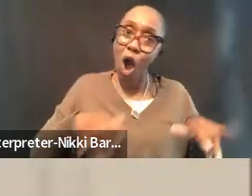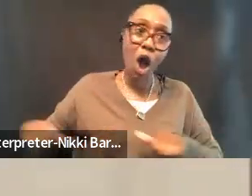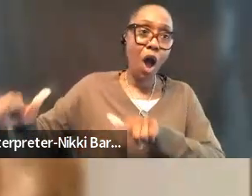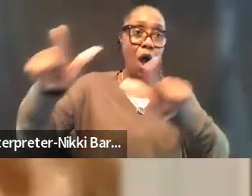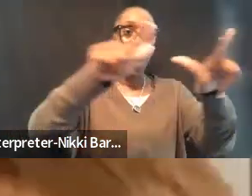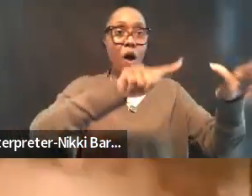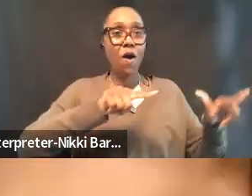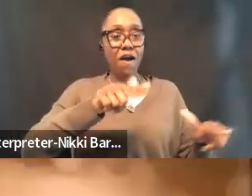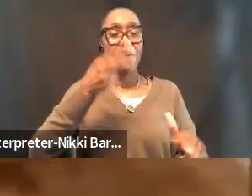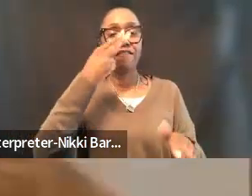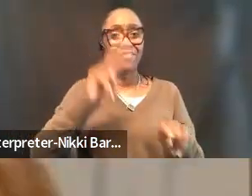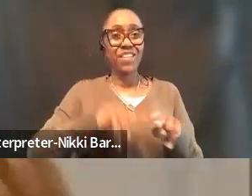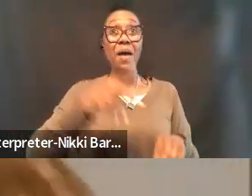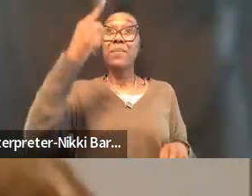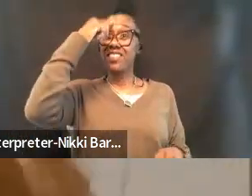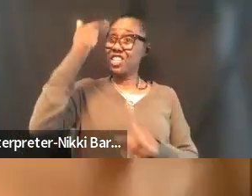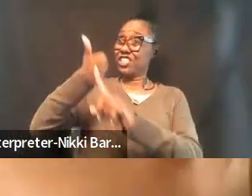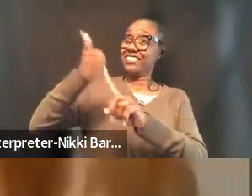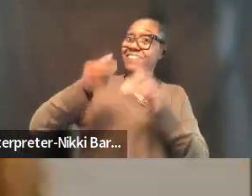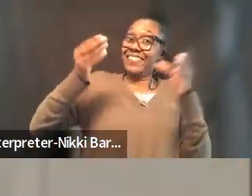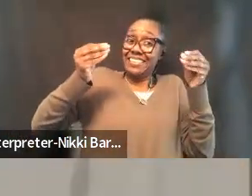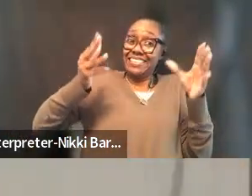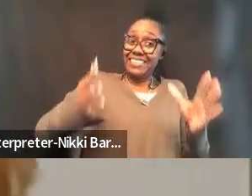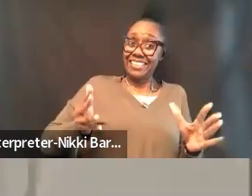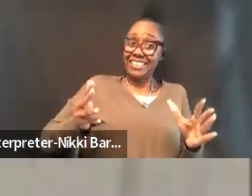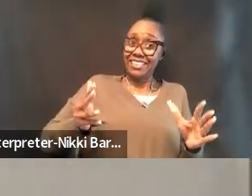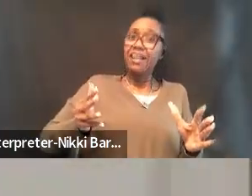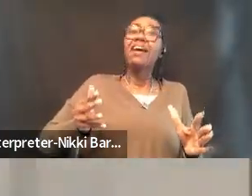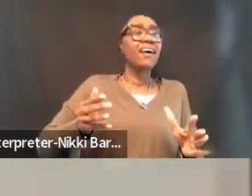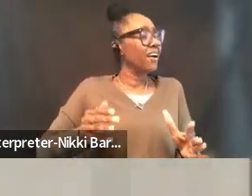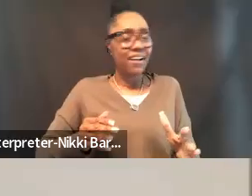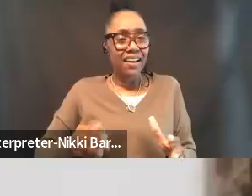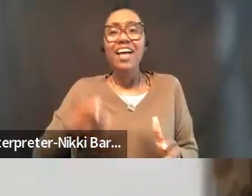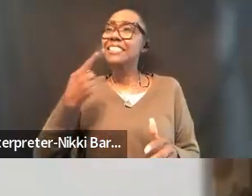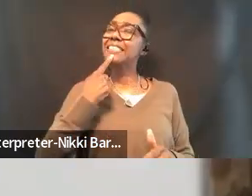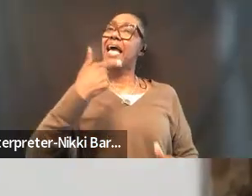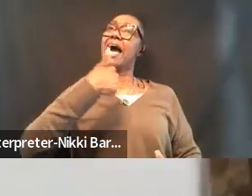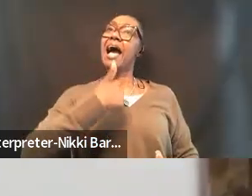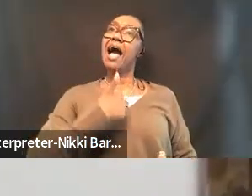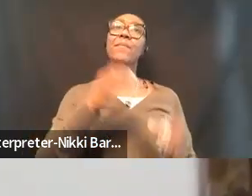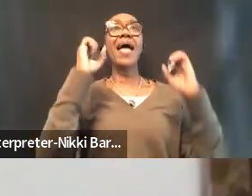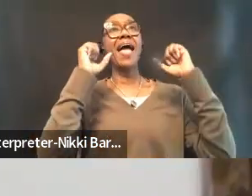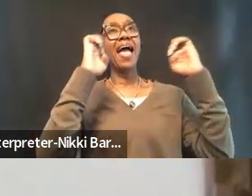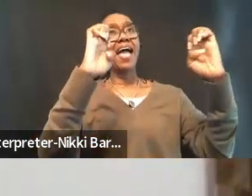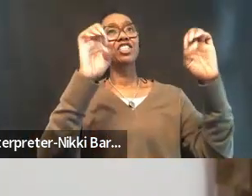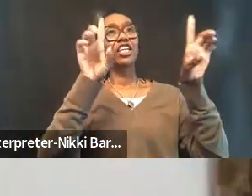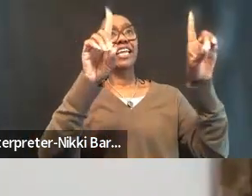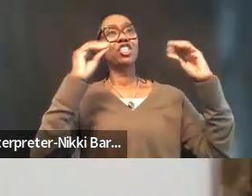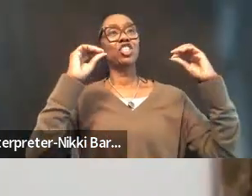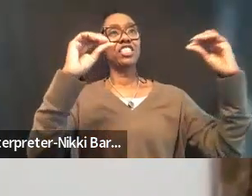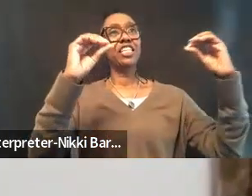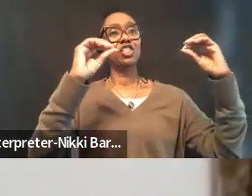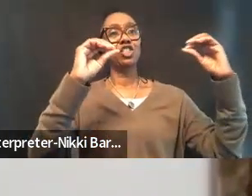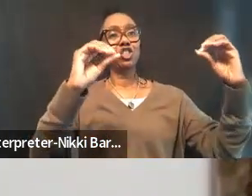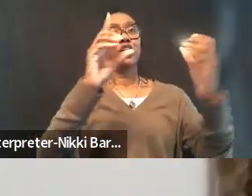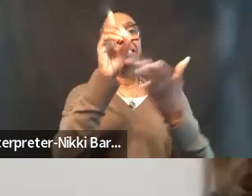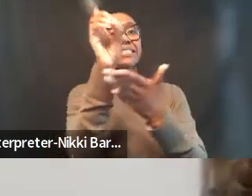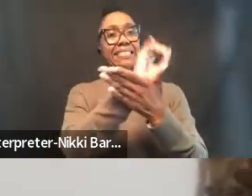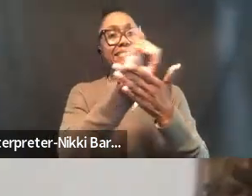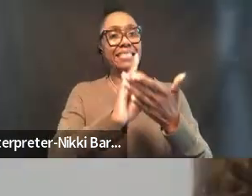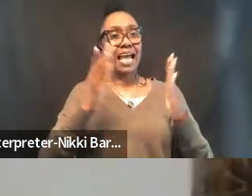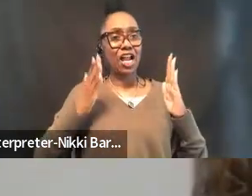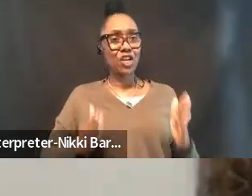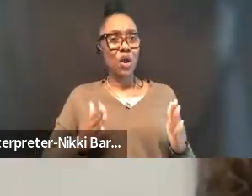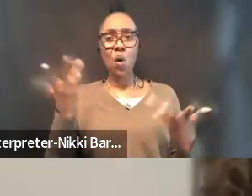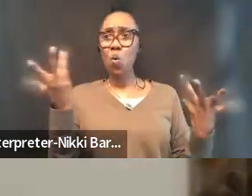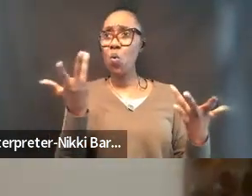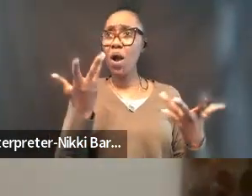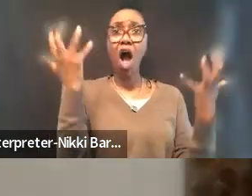Yourself as a teacher? To be yourself as an educational experience designer. Kind of awesome educational experiences?